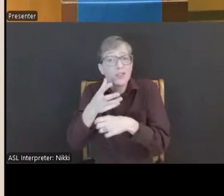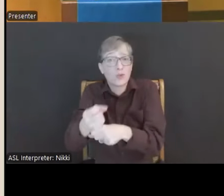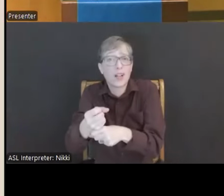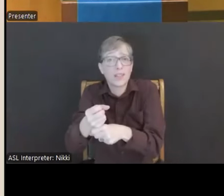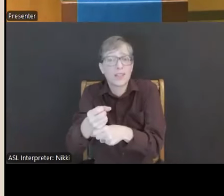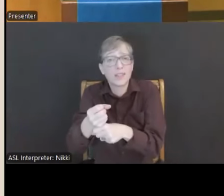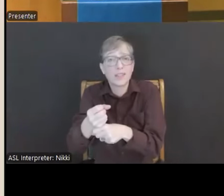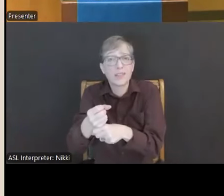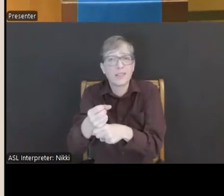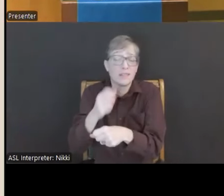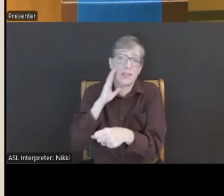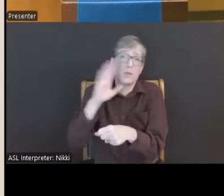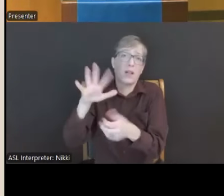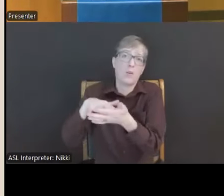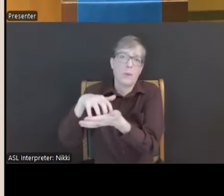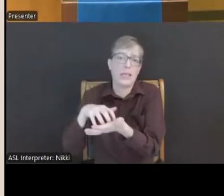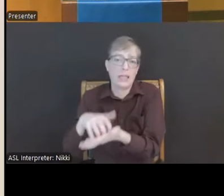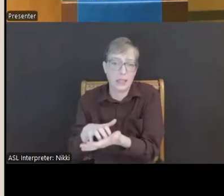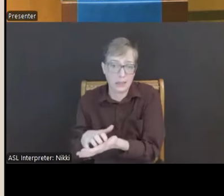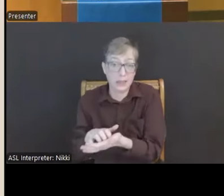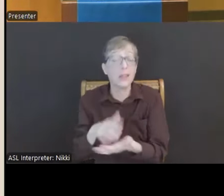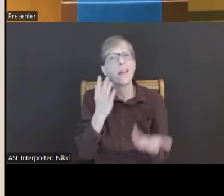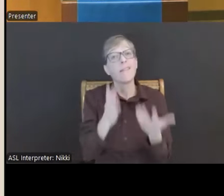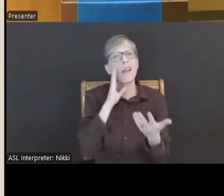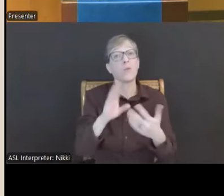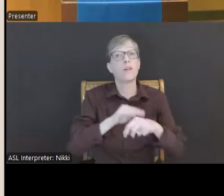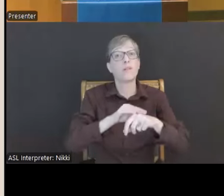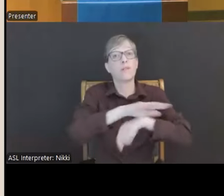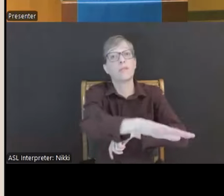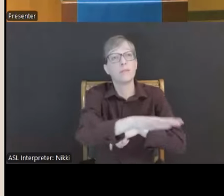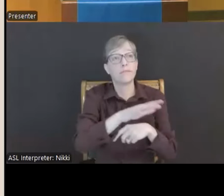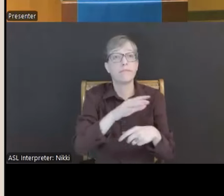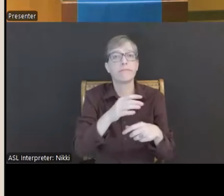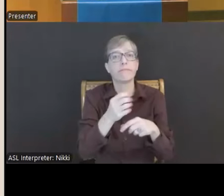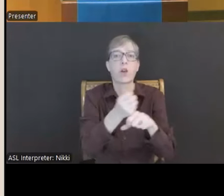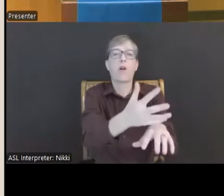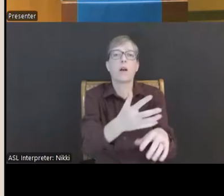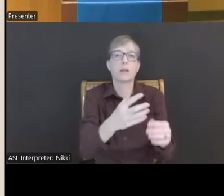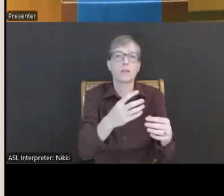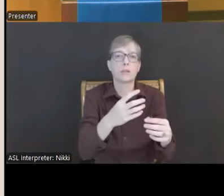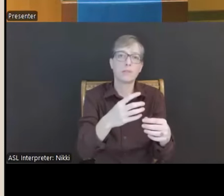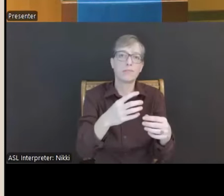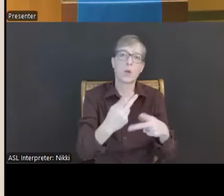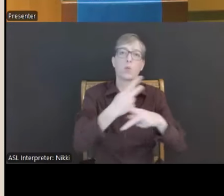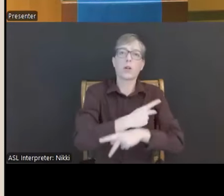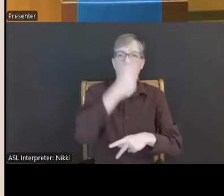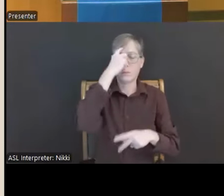leading to worse um mental health outcomes and we want to reduce that as much as possible so this